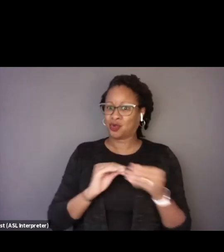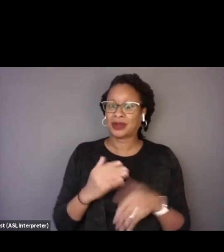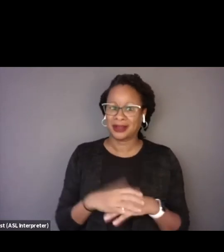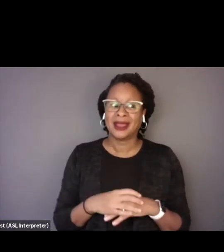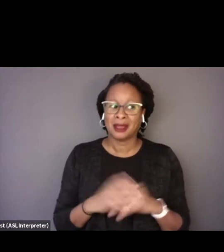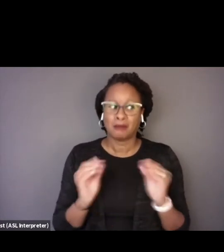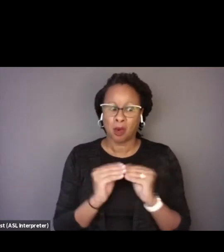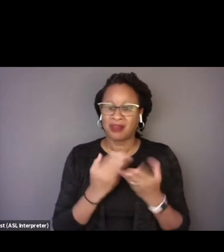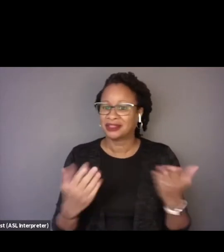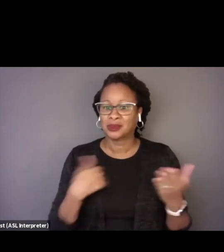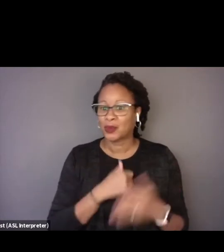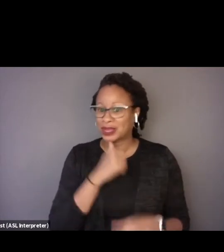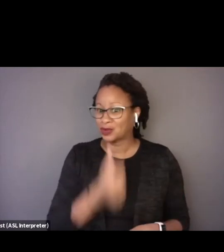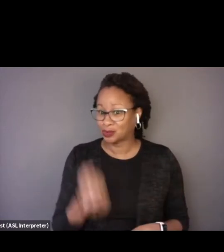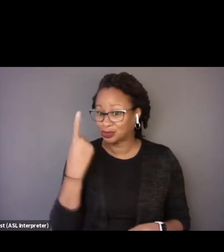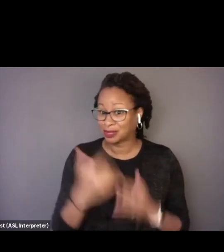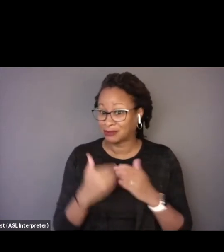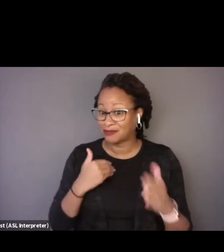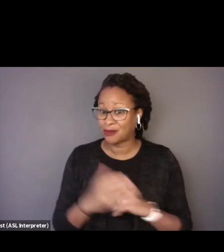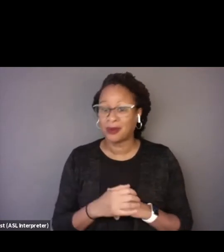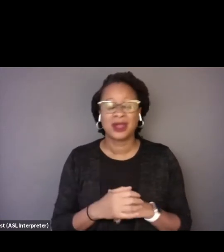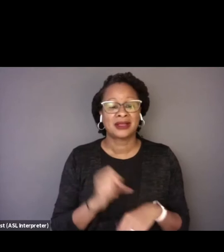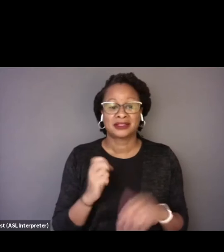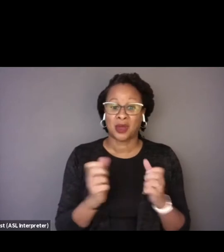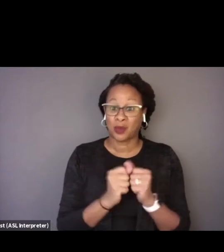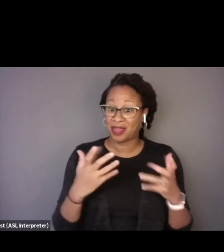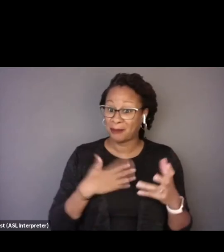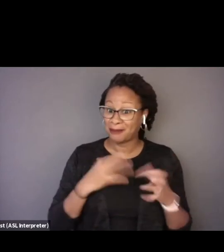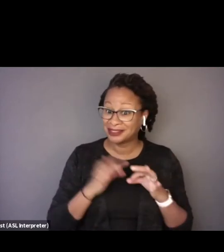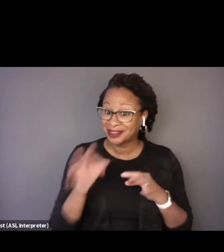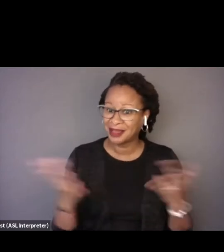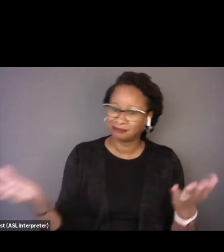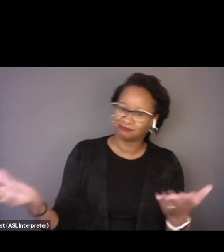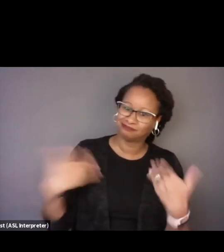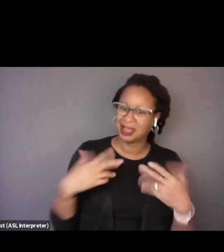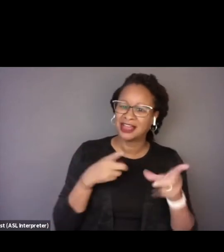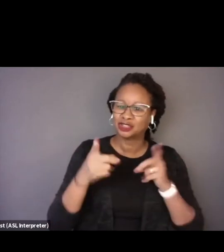So without further ado on my end, I'd like to welcome the director of this film for a conversation.